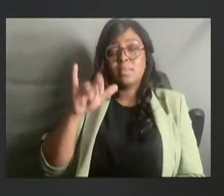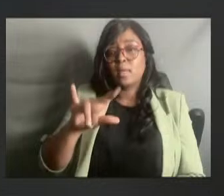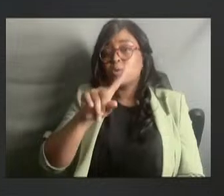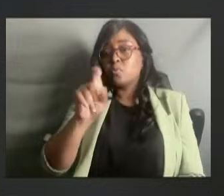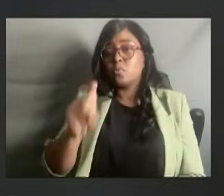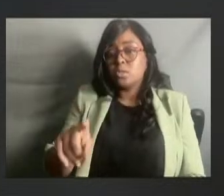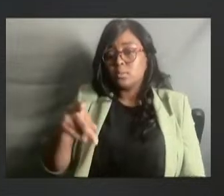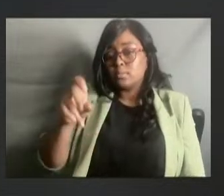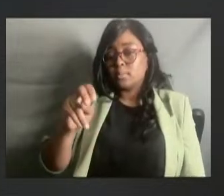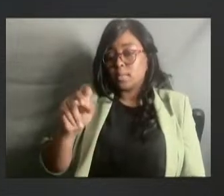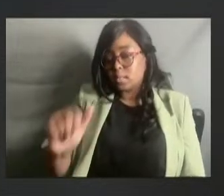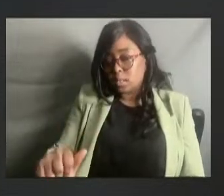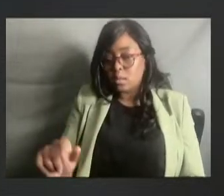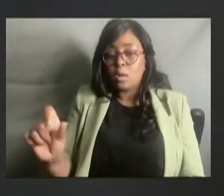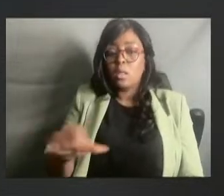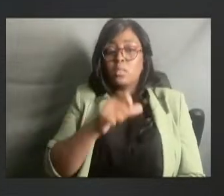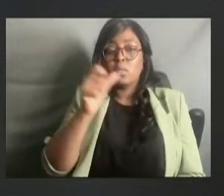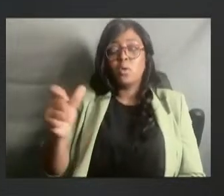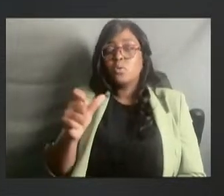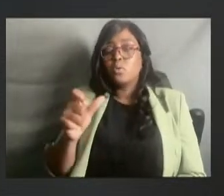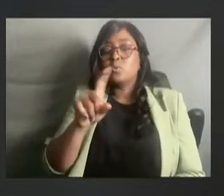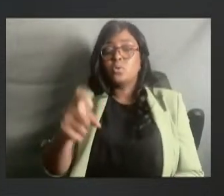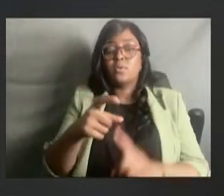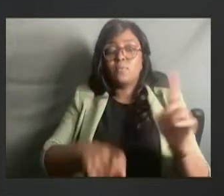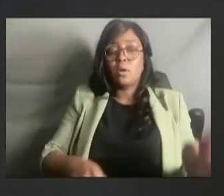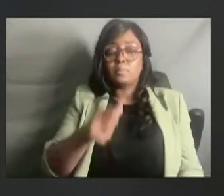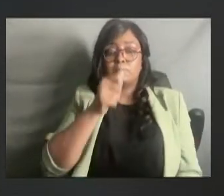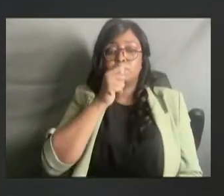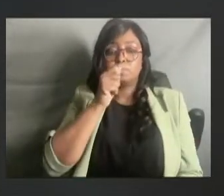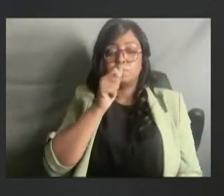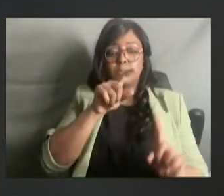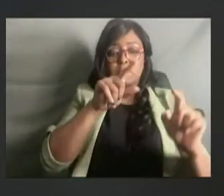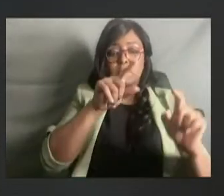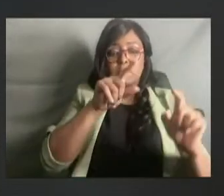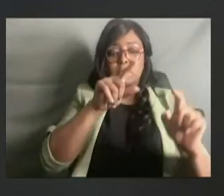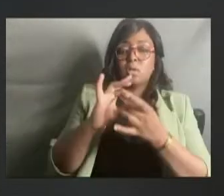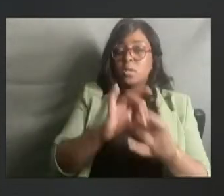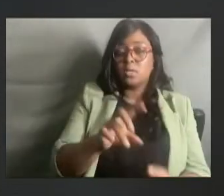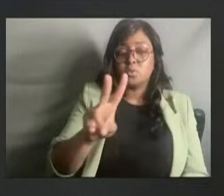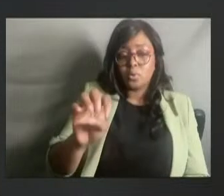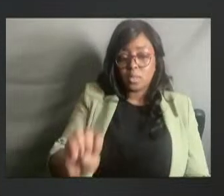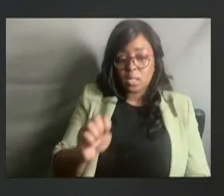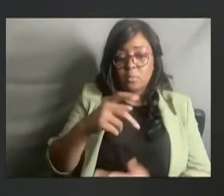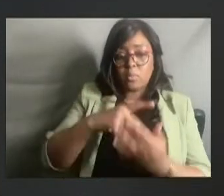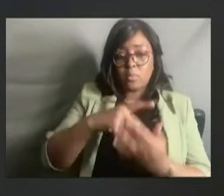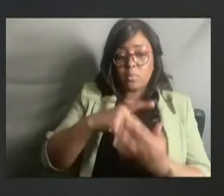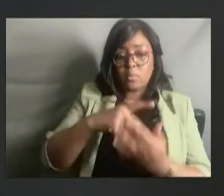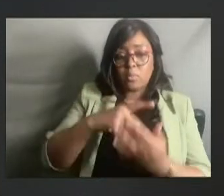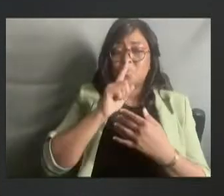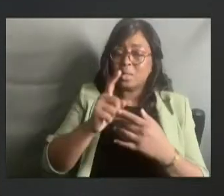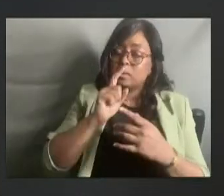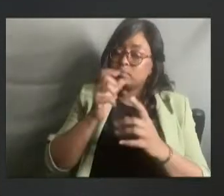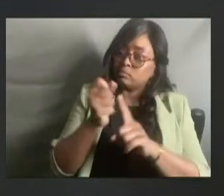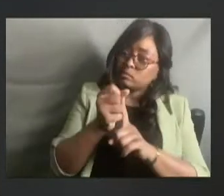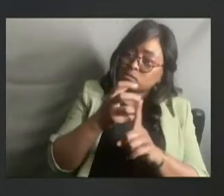for that question. McDonald Pena, another from anonymous attendee regarding two E